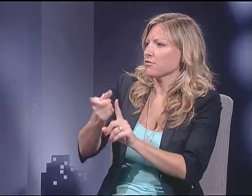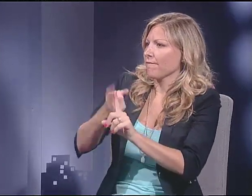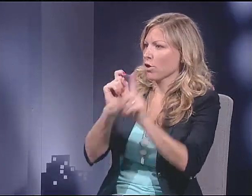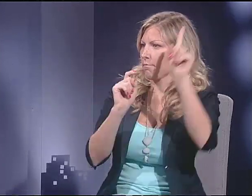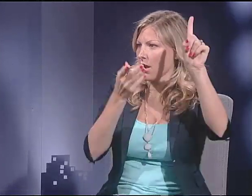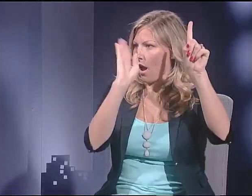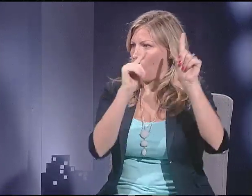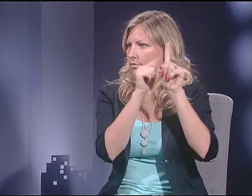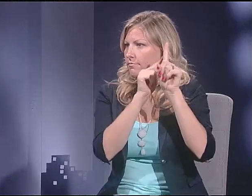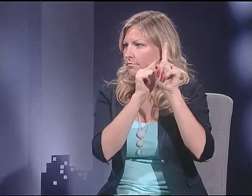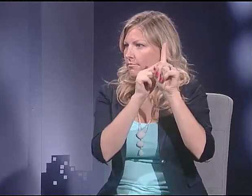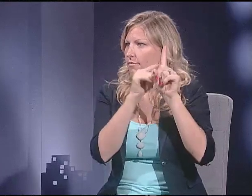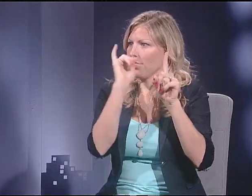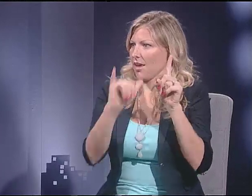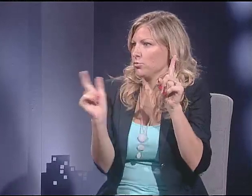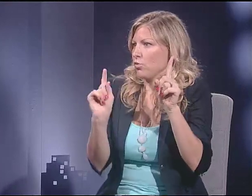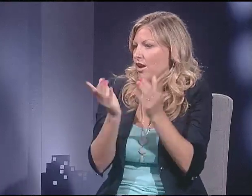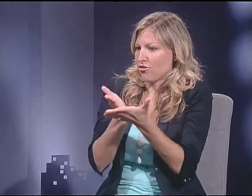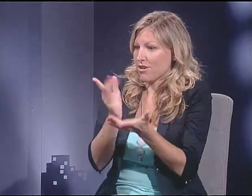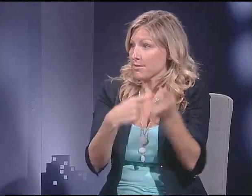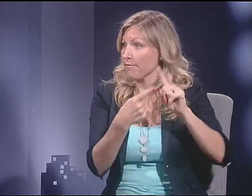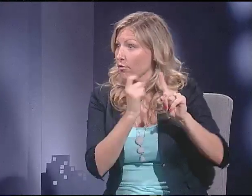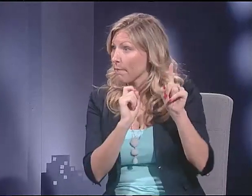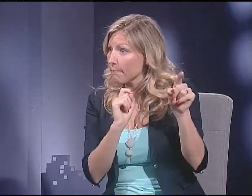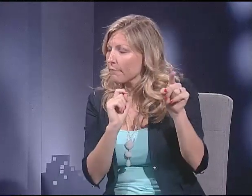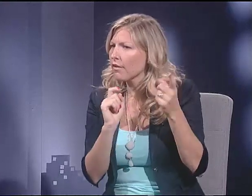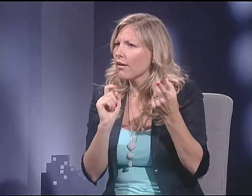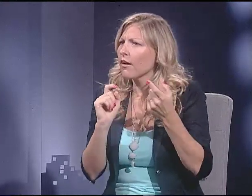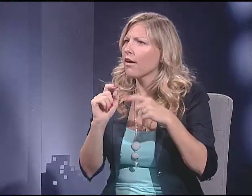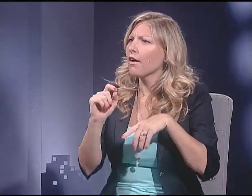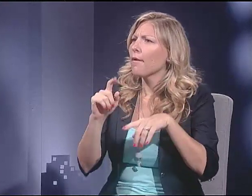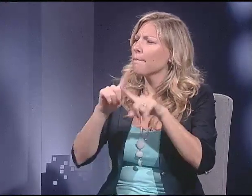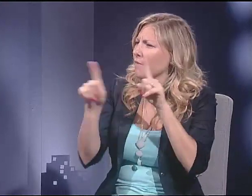Some people say that rights are divine, that they come from God,